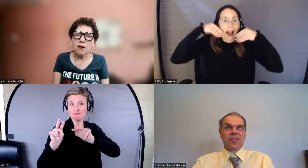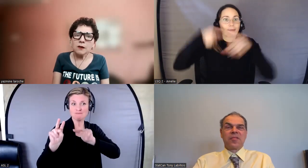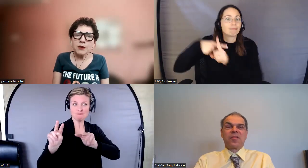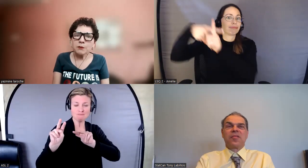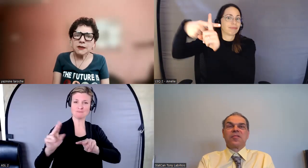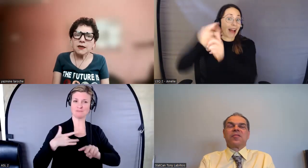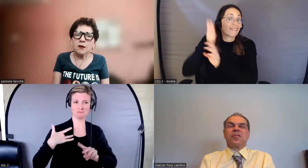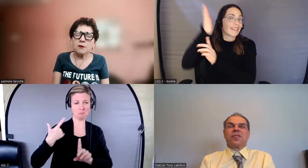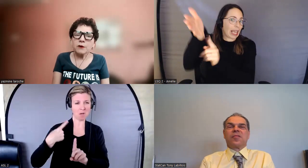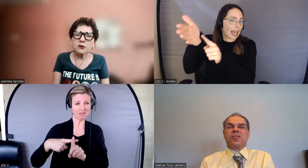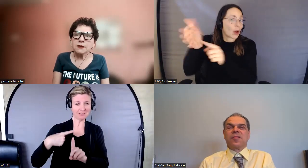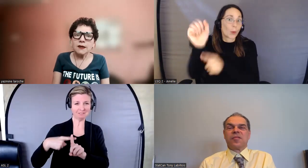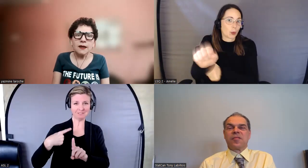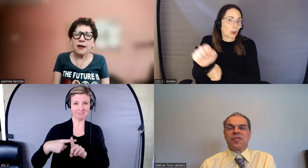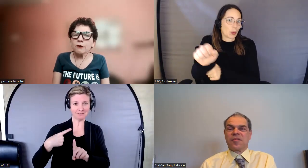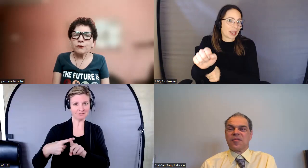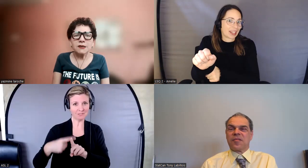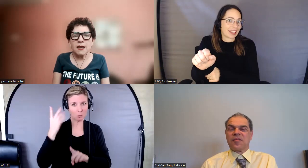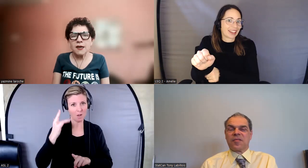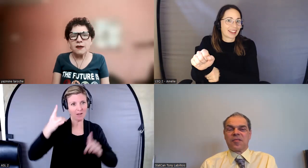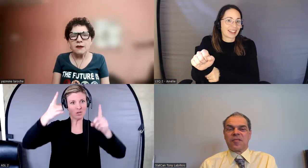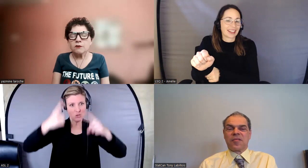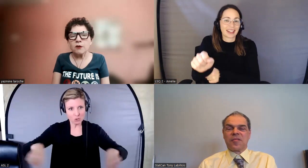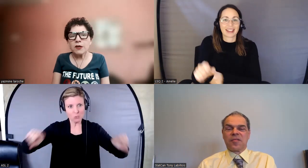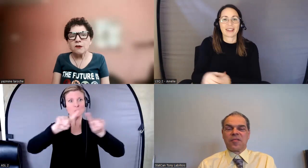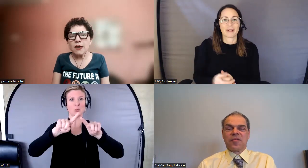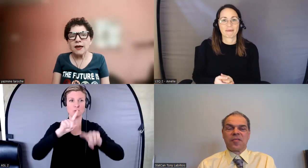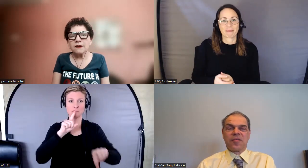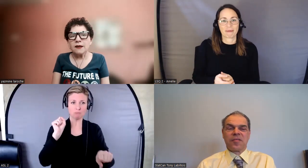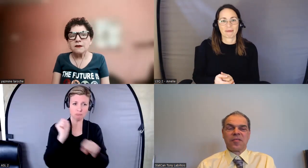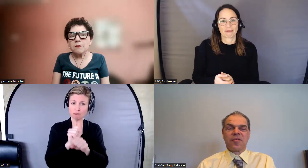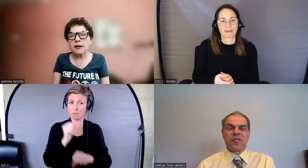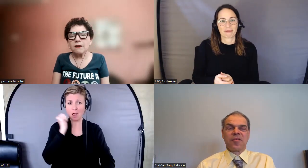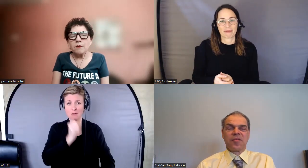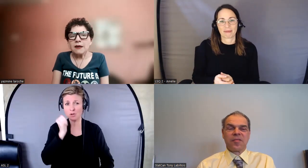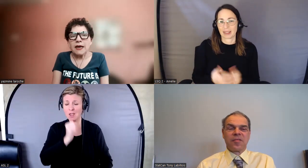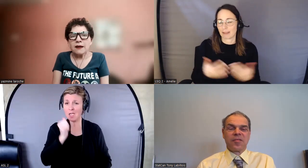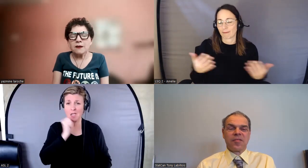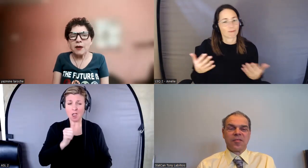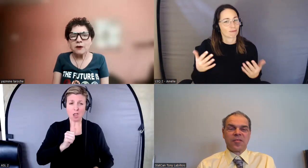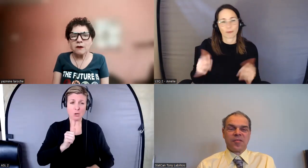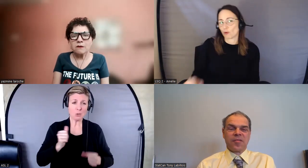call people like you who are just every day doing what you can to make make Canada better